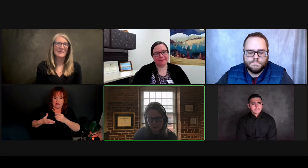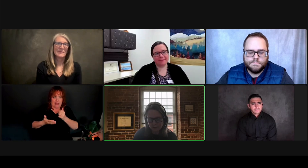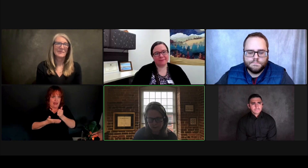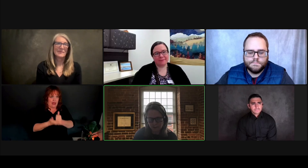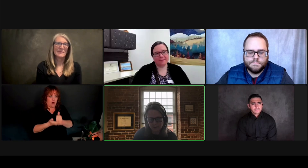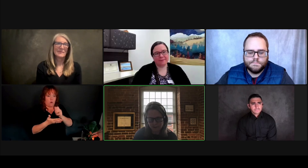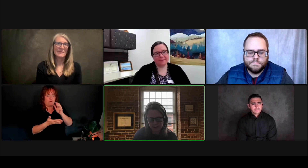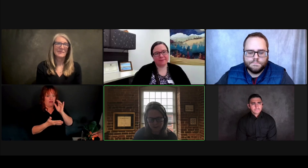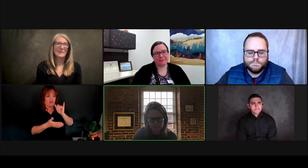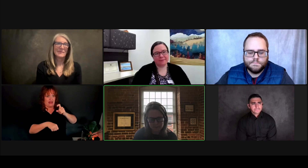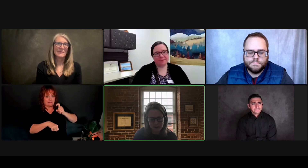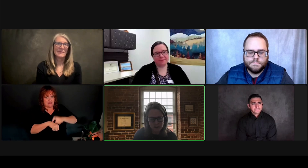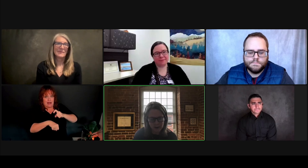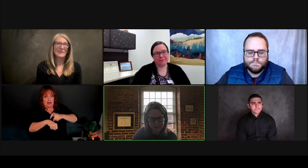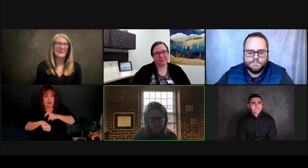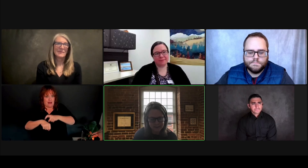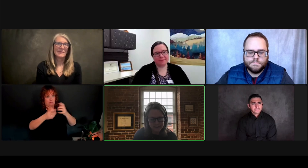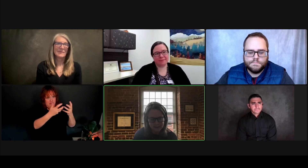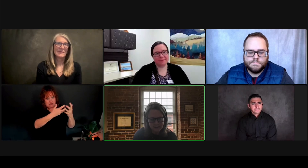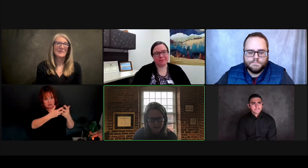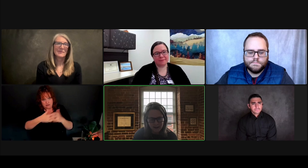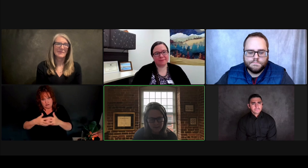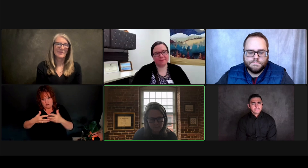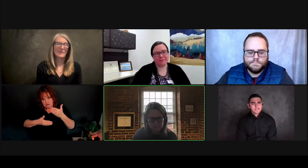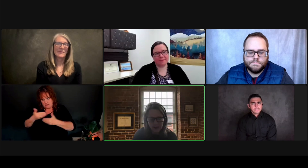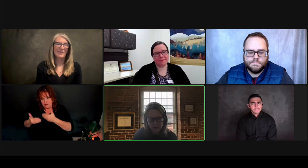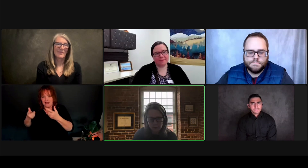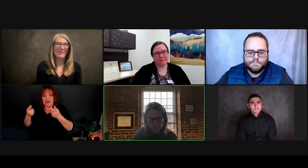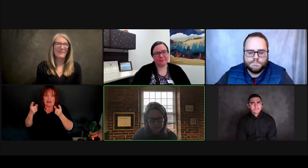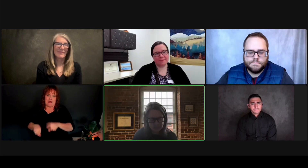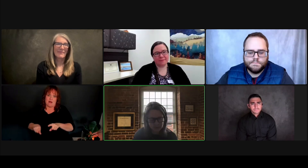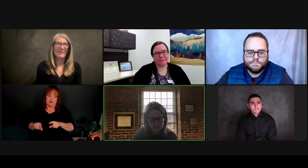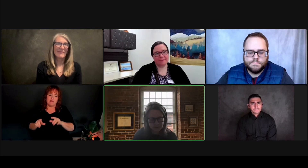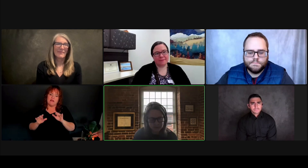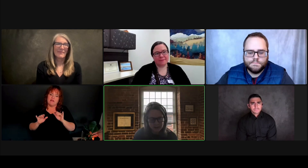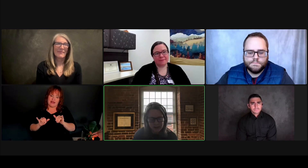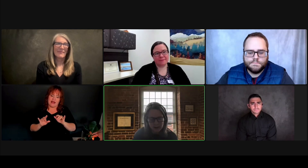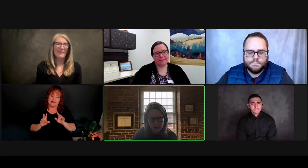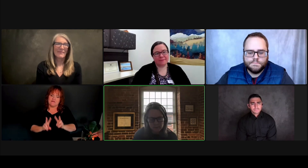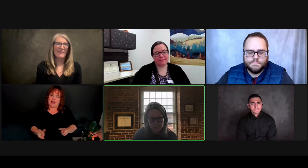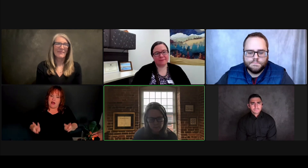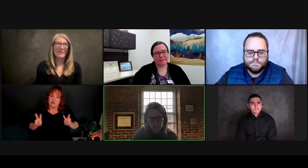are also a great valuable resource.